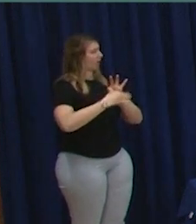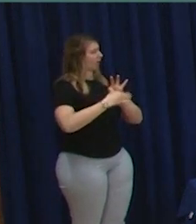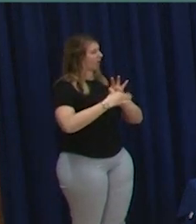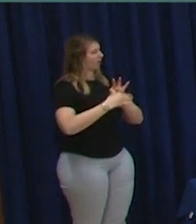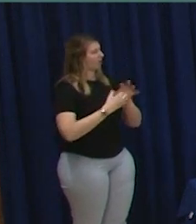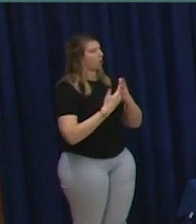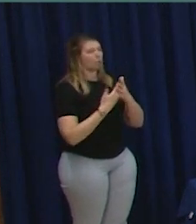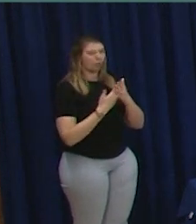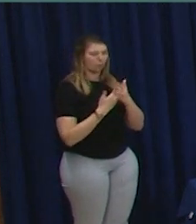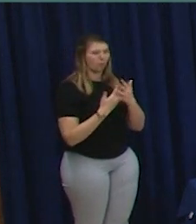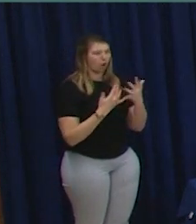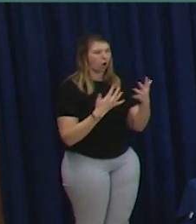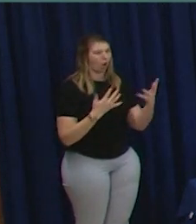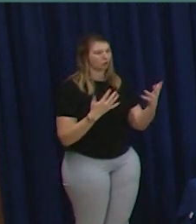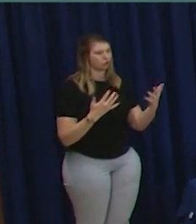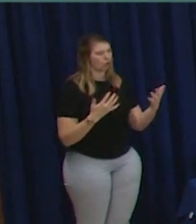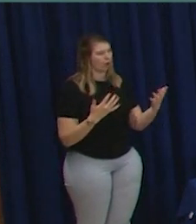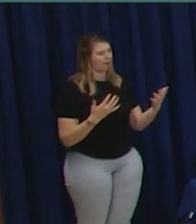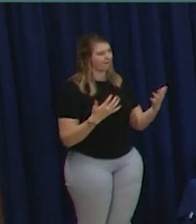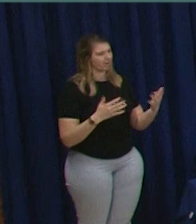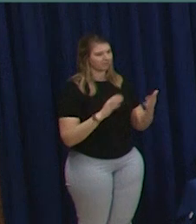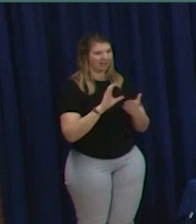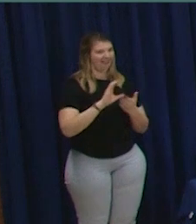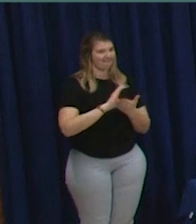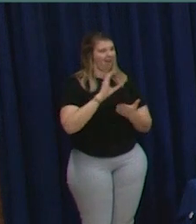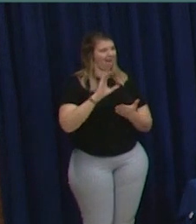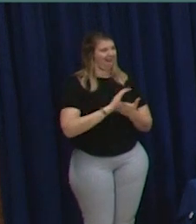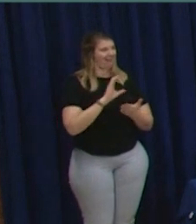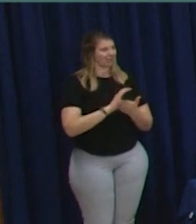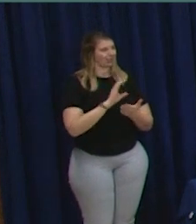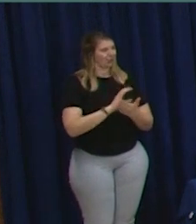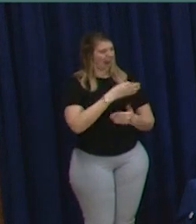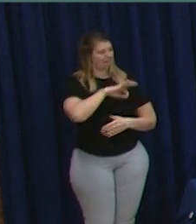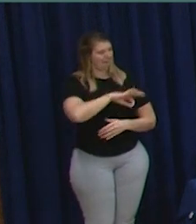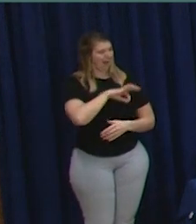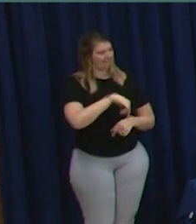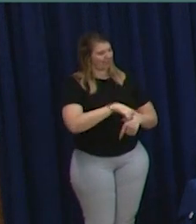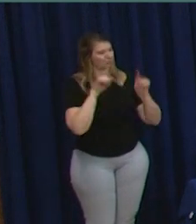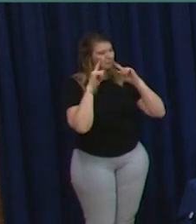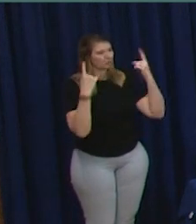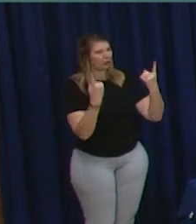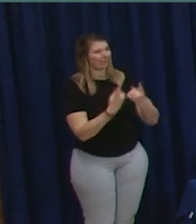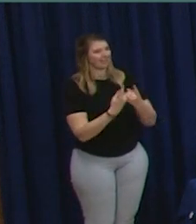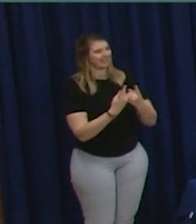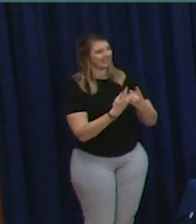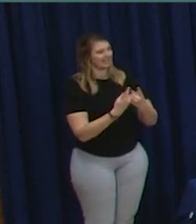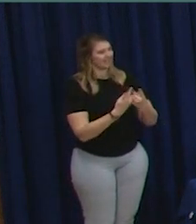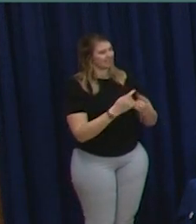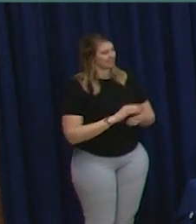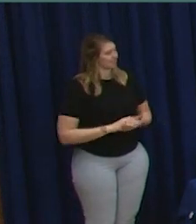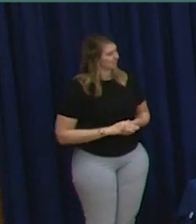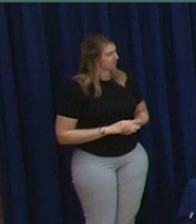substantial amount of financial benefits to universities, and funnily enough the work was